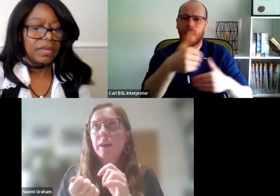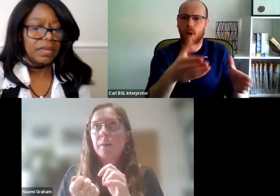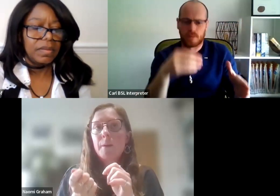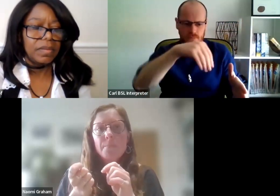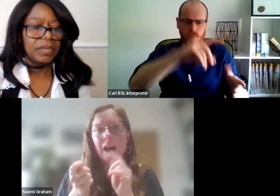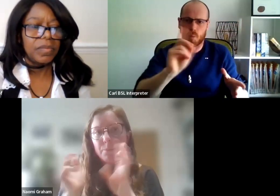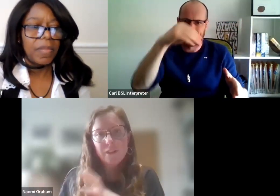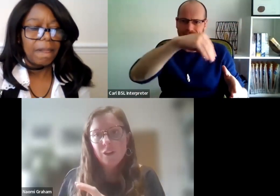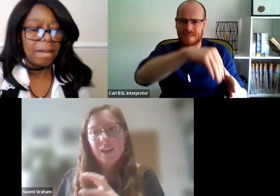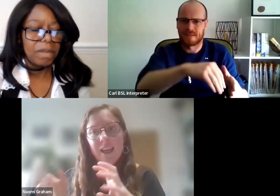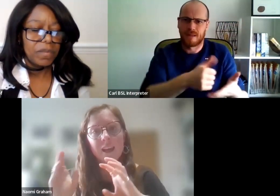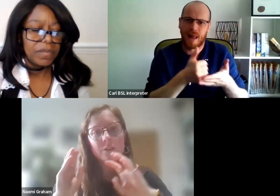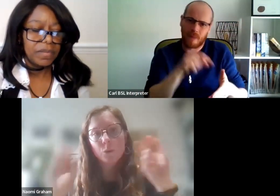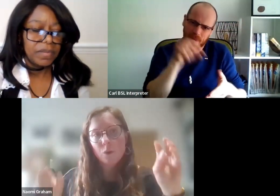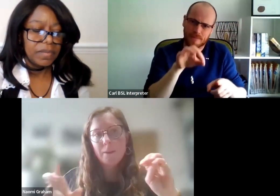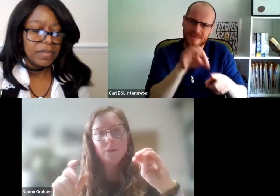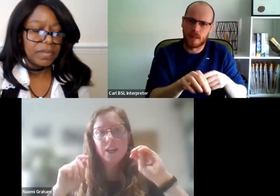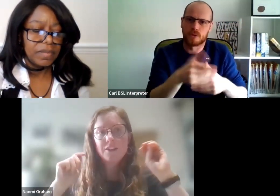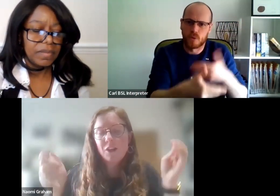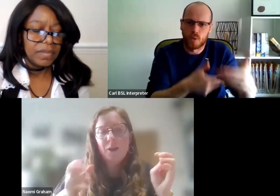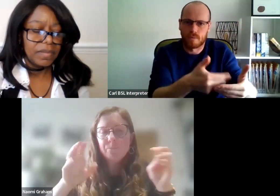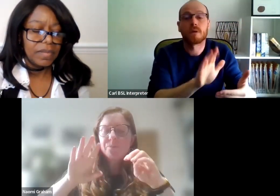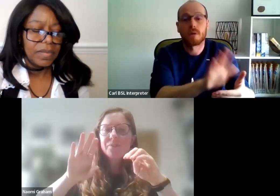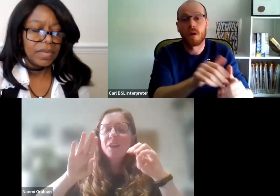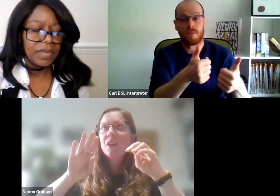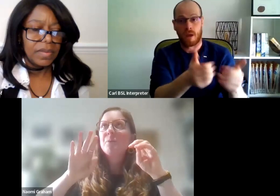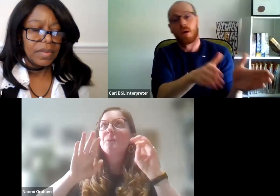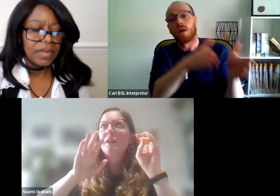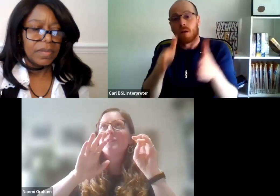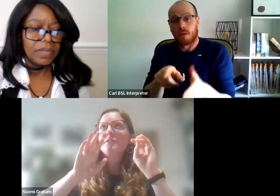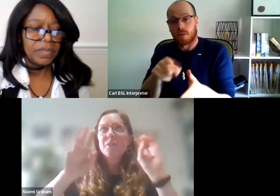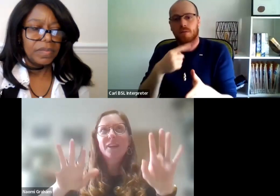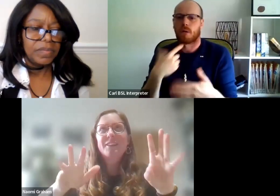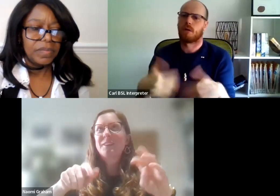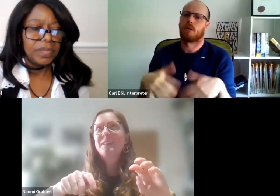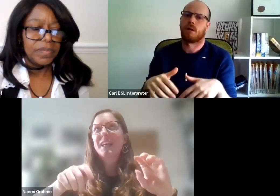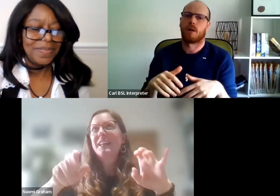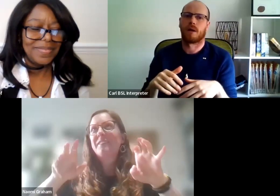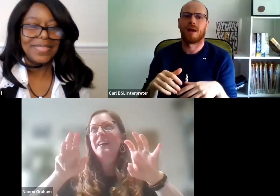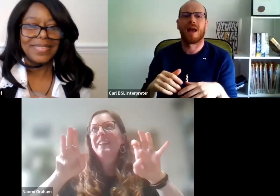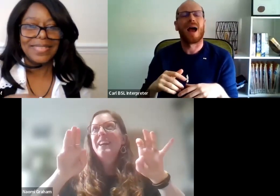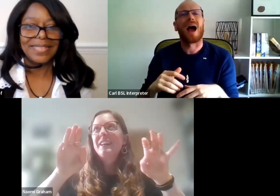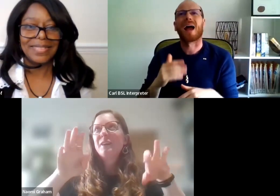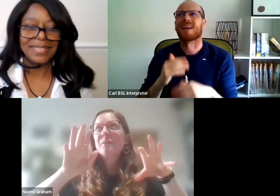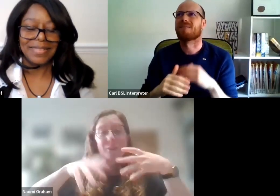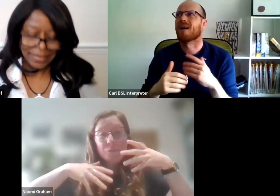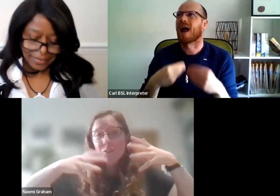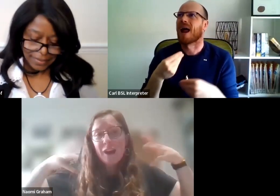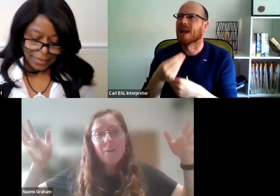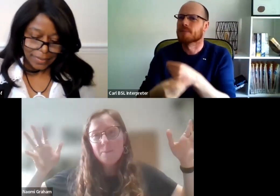also absolutely, it's all about you know, and I'm sorry I didn't communicate that well, throughout